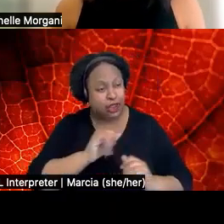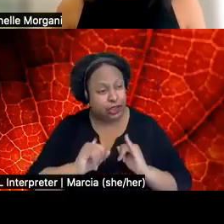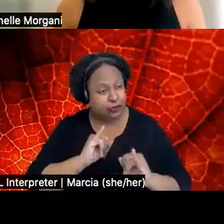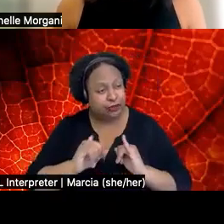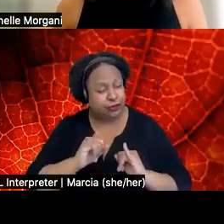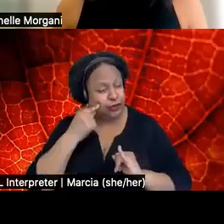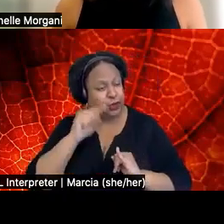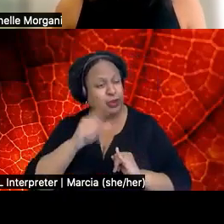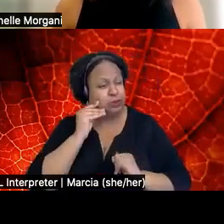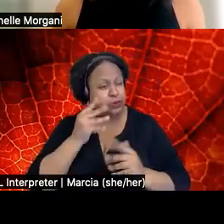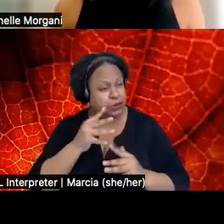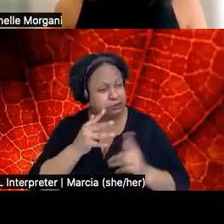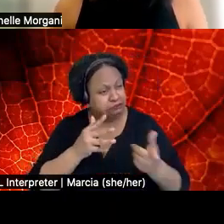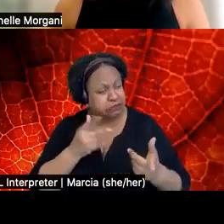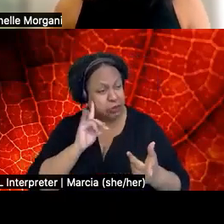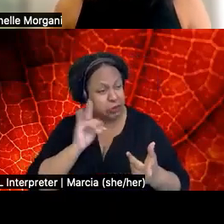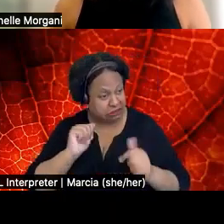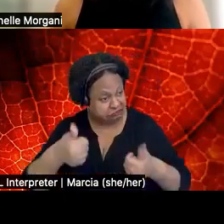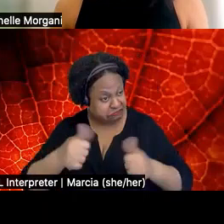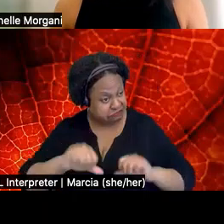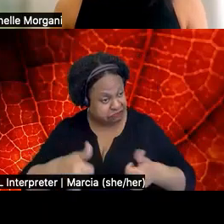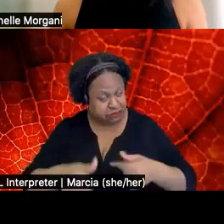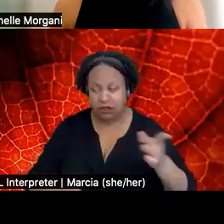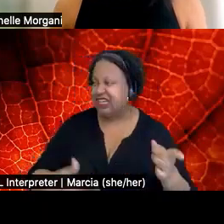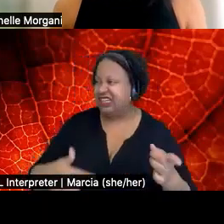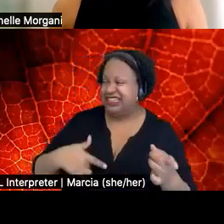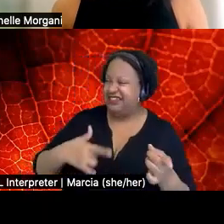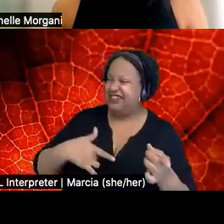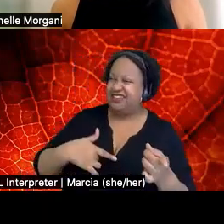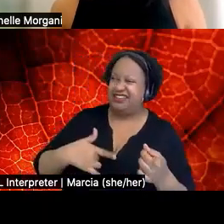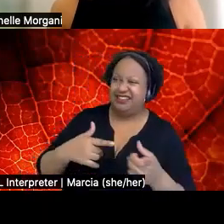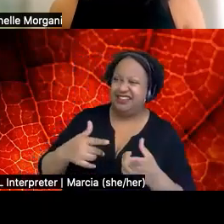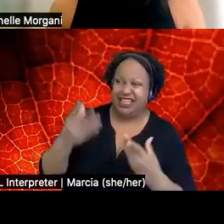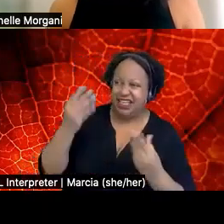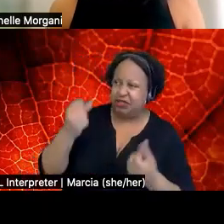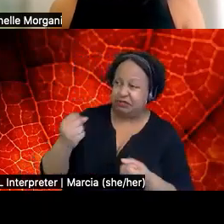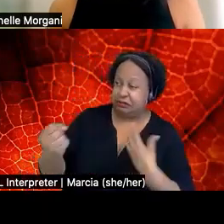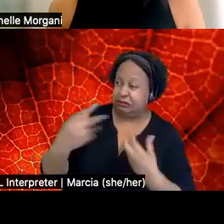Answer: I feel like the information comes too fast and in a disorganized way.